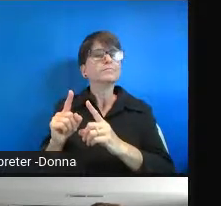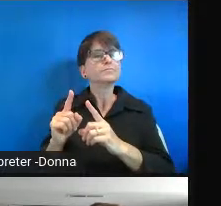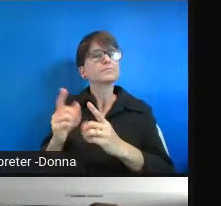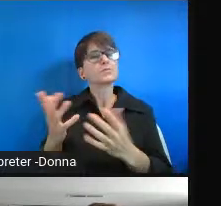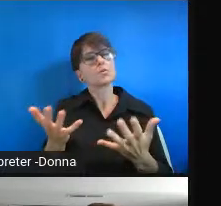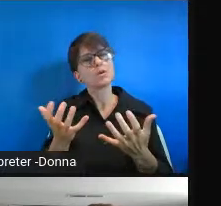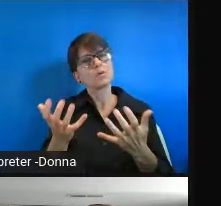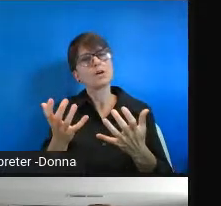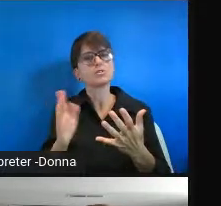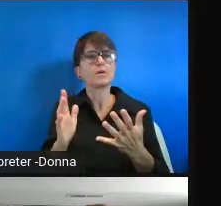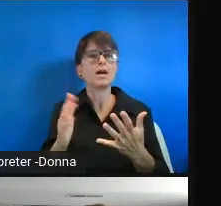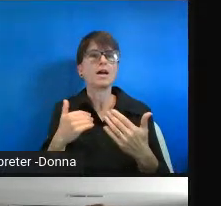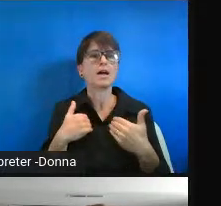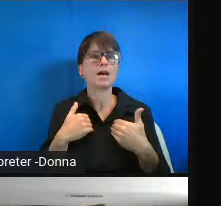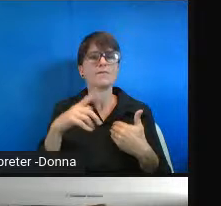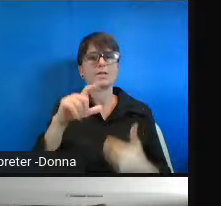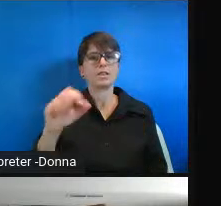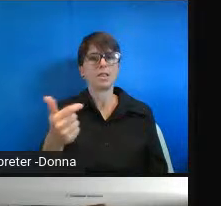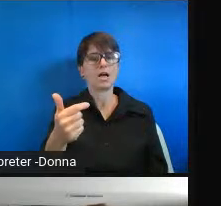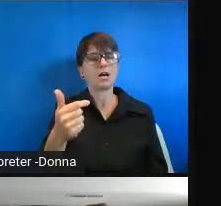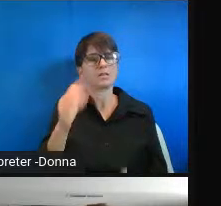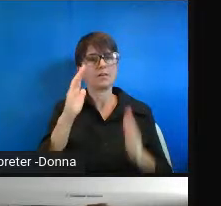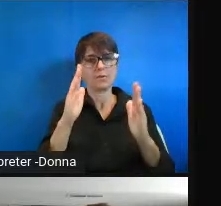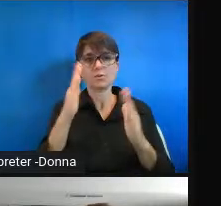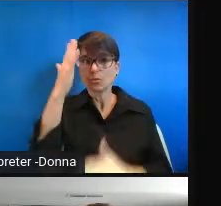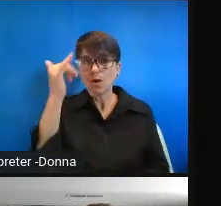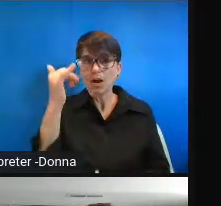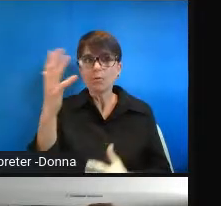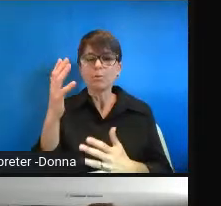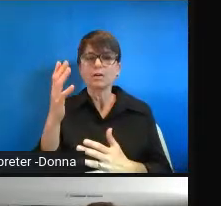Immediately shift focus to the most meaningful element within the Dialog .